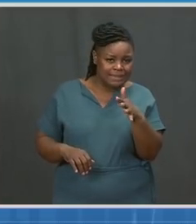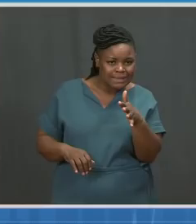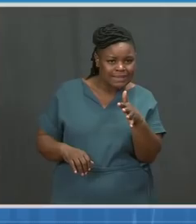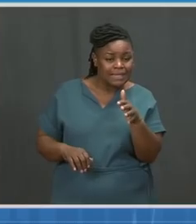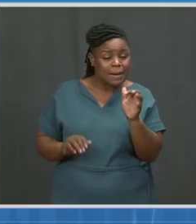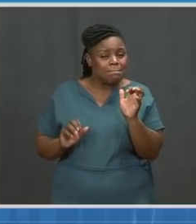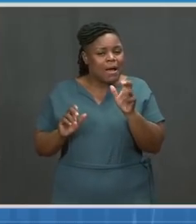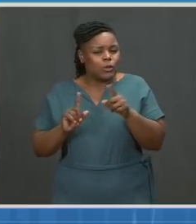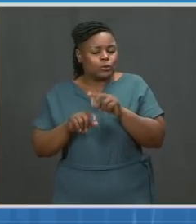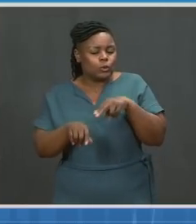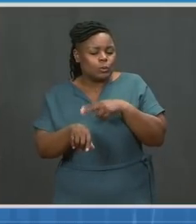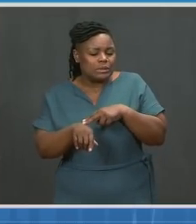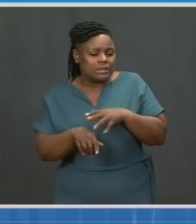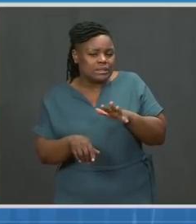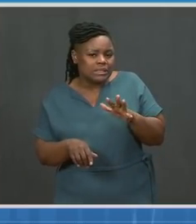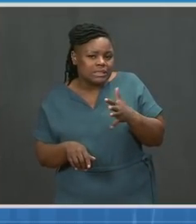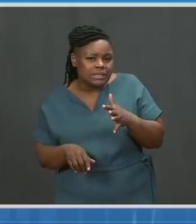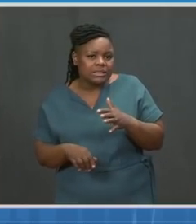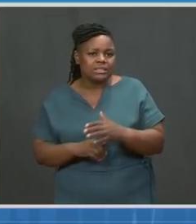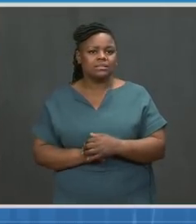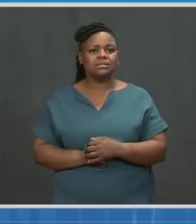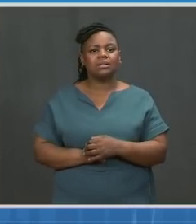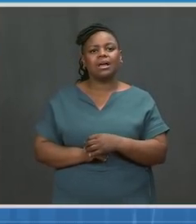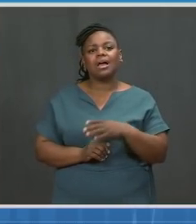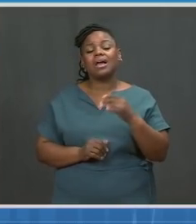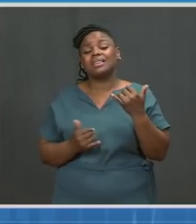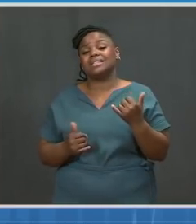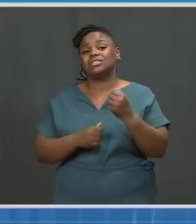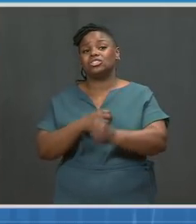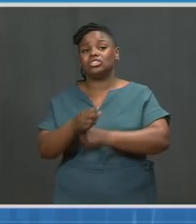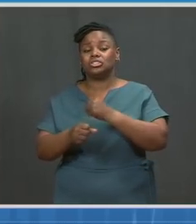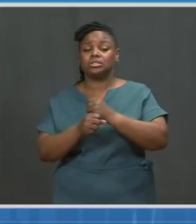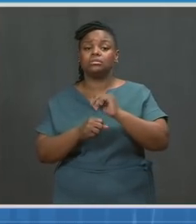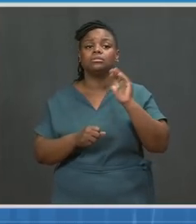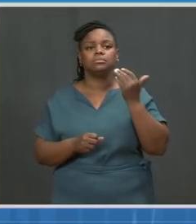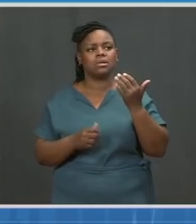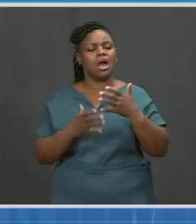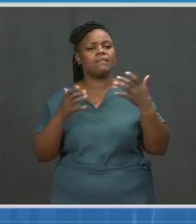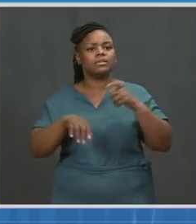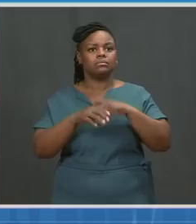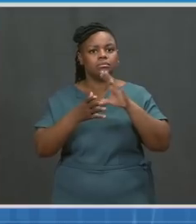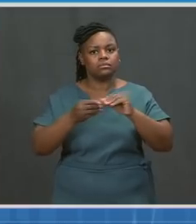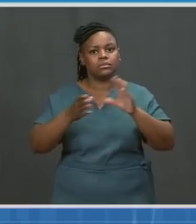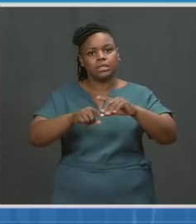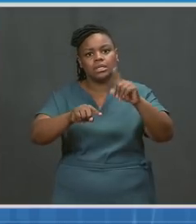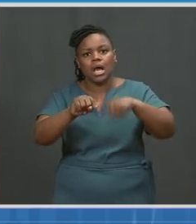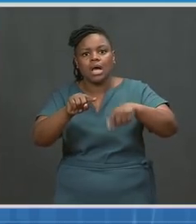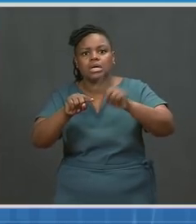Over the past year, we have spent a lot of time telling Americans what they cannot do, what they should not do.